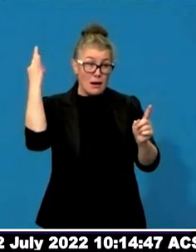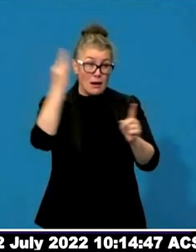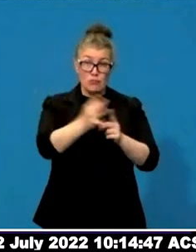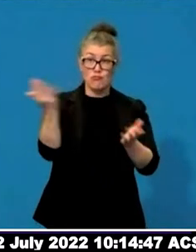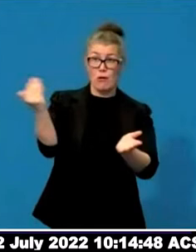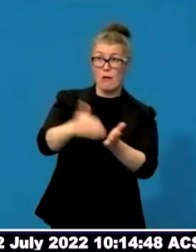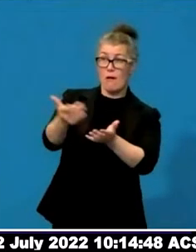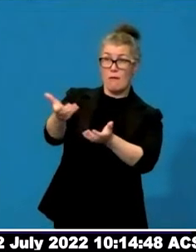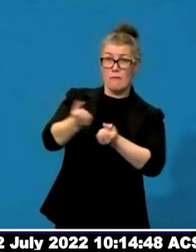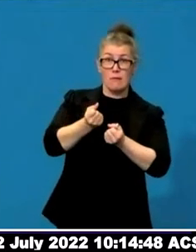Em is nodding.